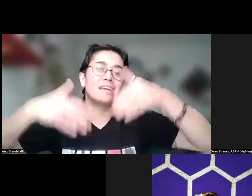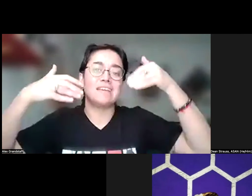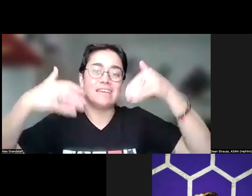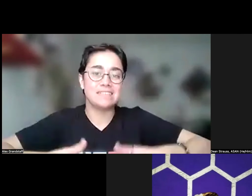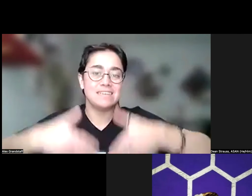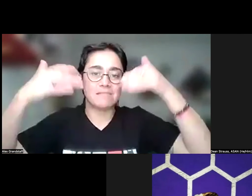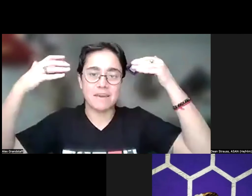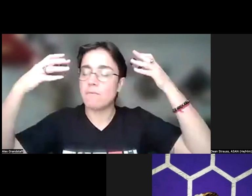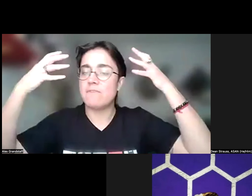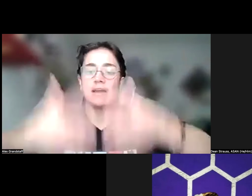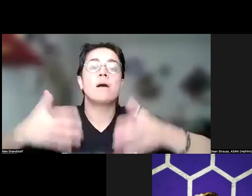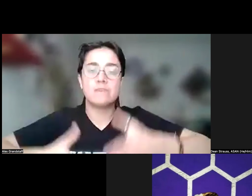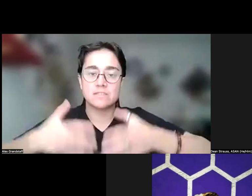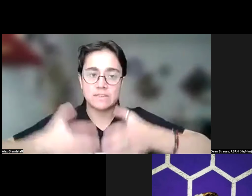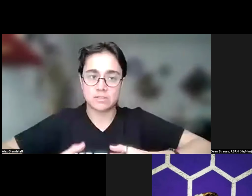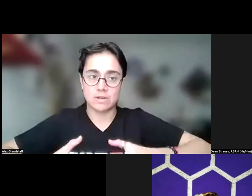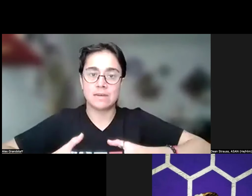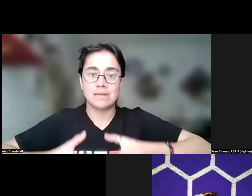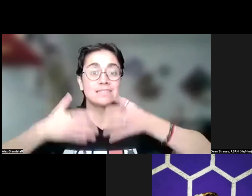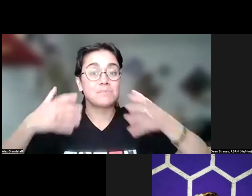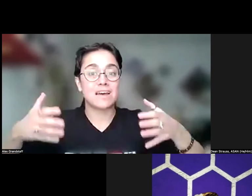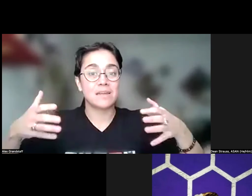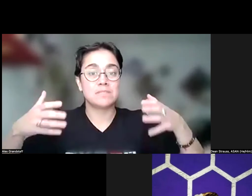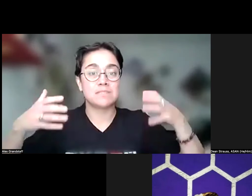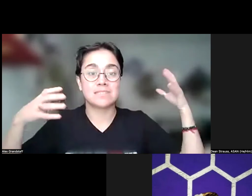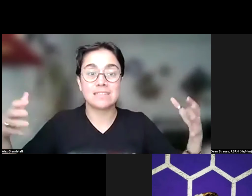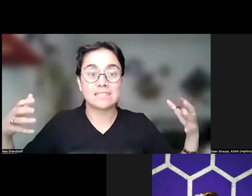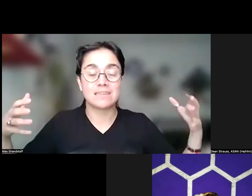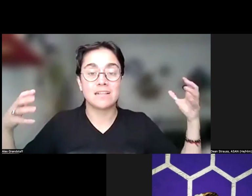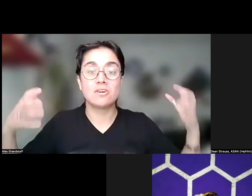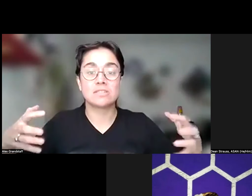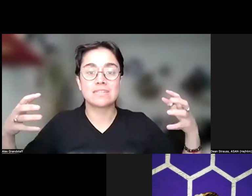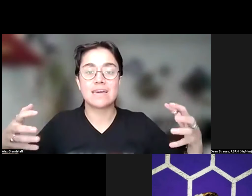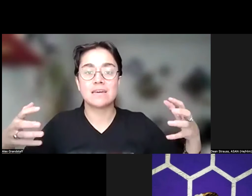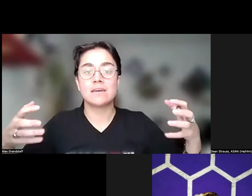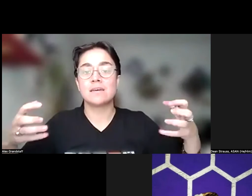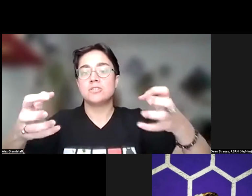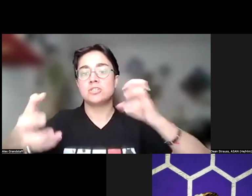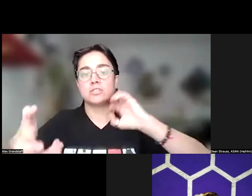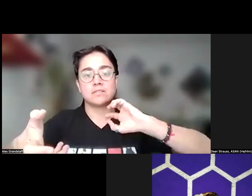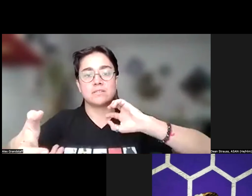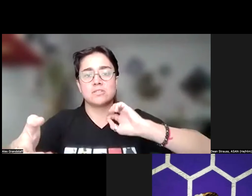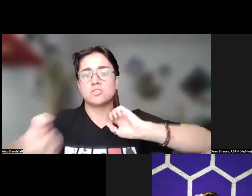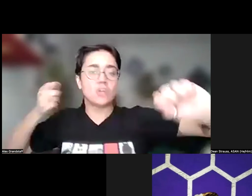Not everything will feel like an obvious victory.